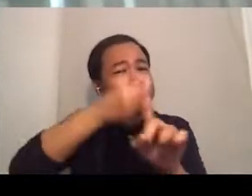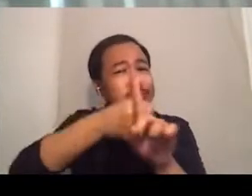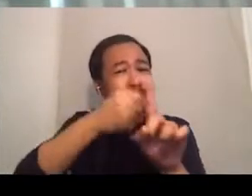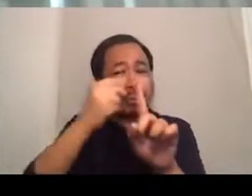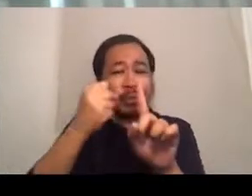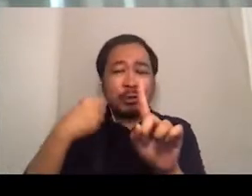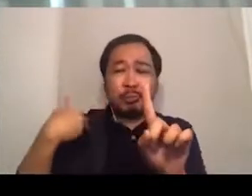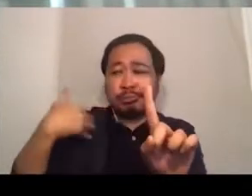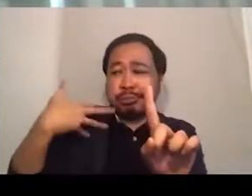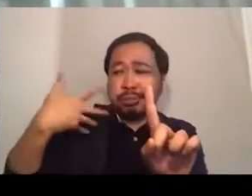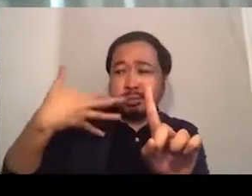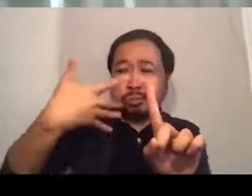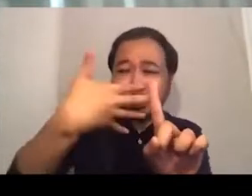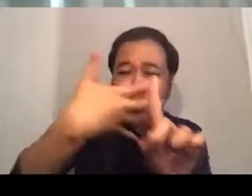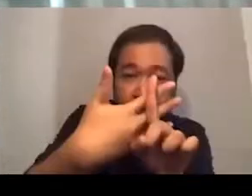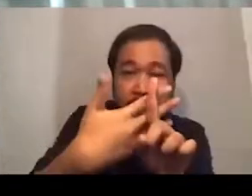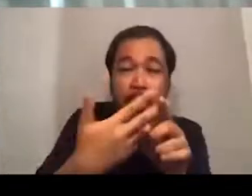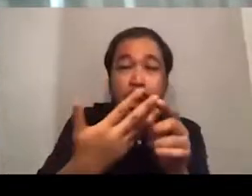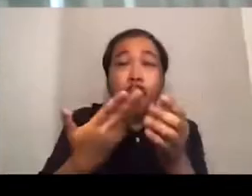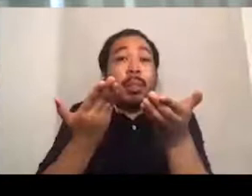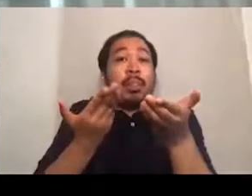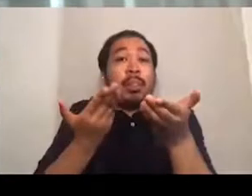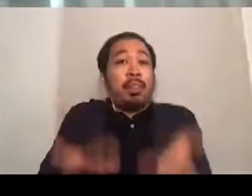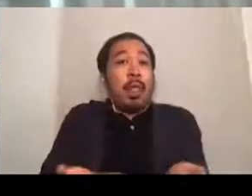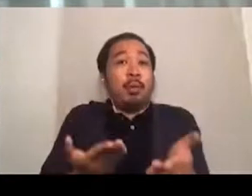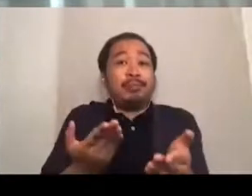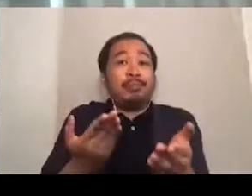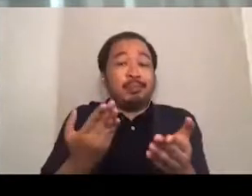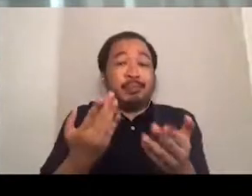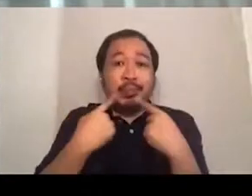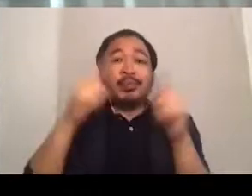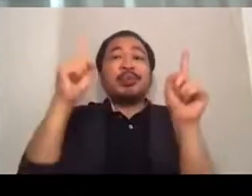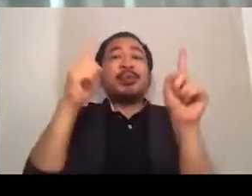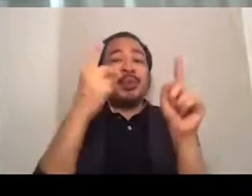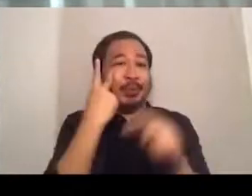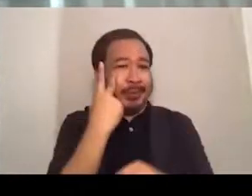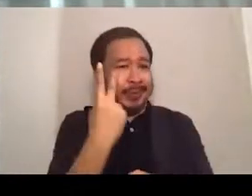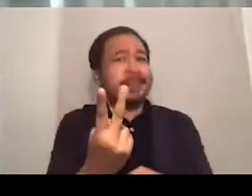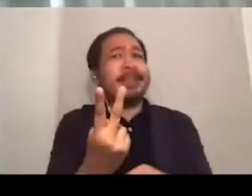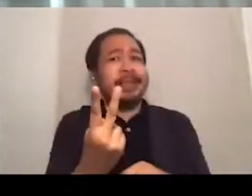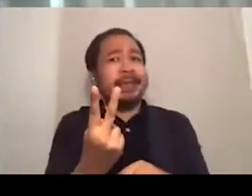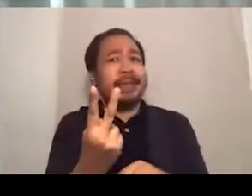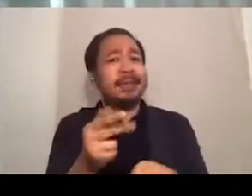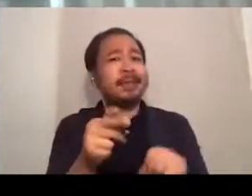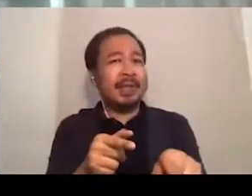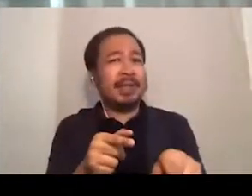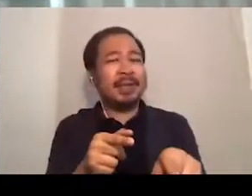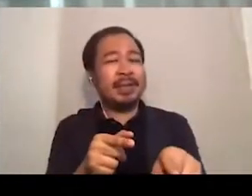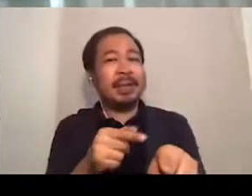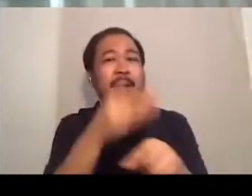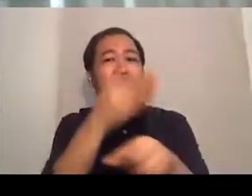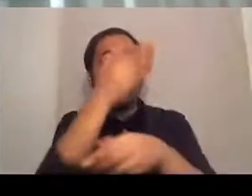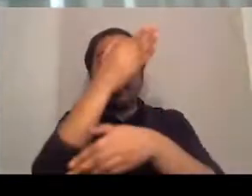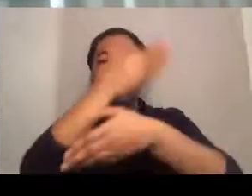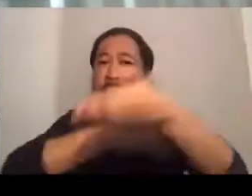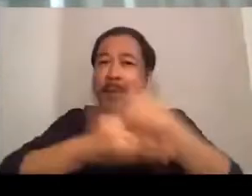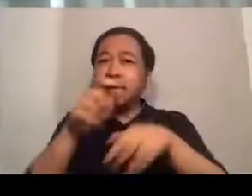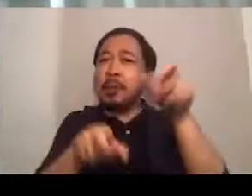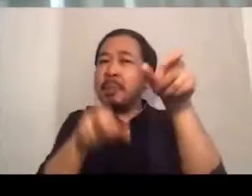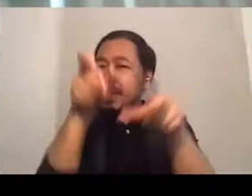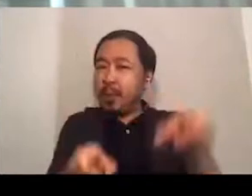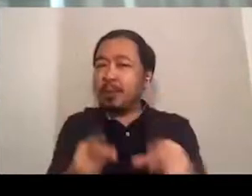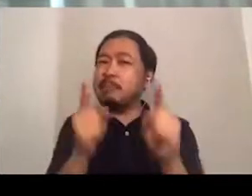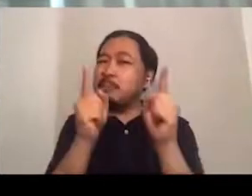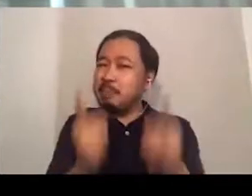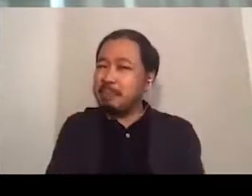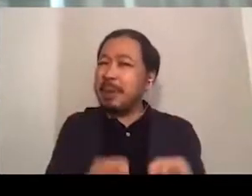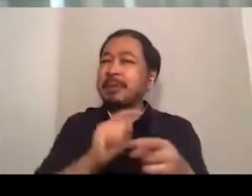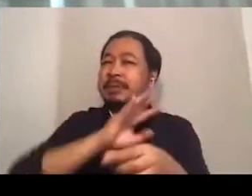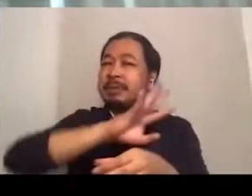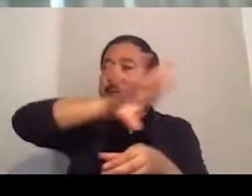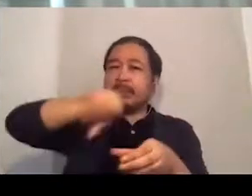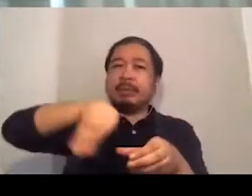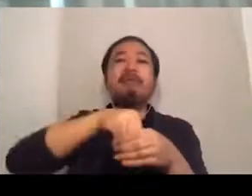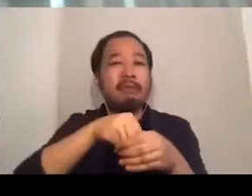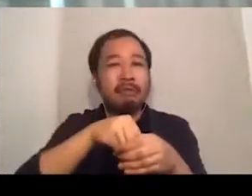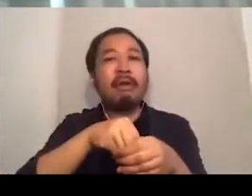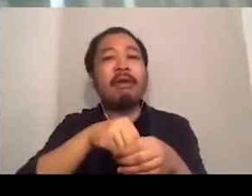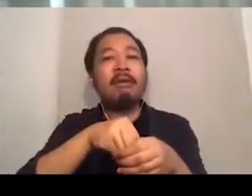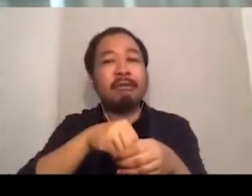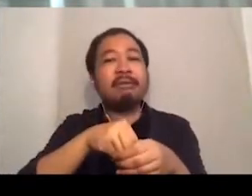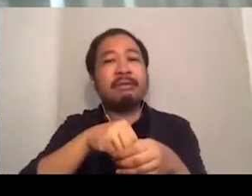and especially at the implementation level, at the local level, which all, or most implementation takes place.